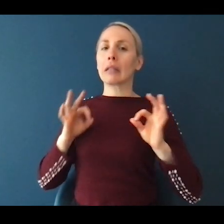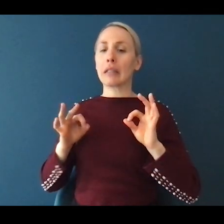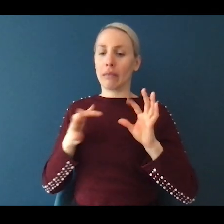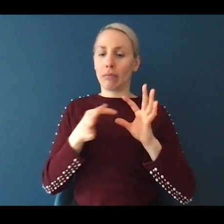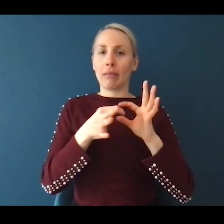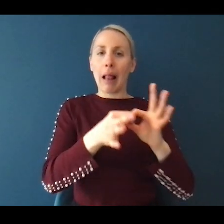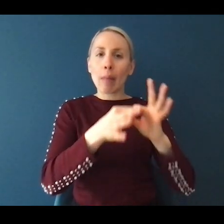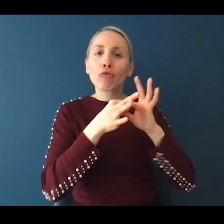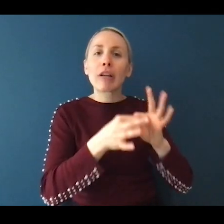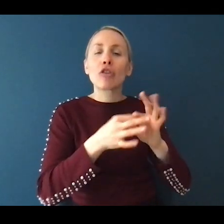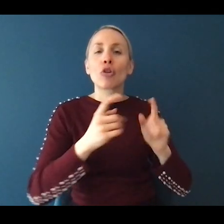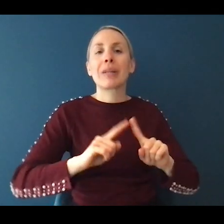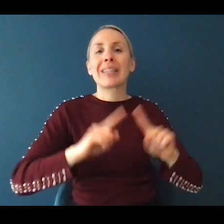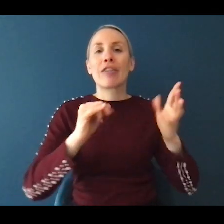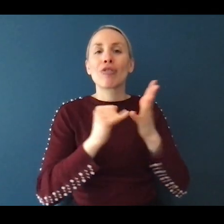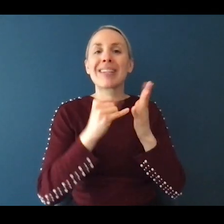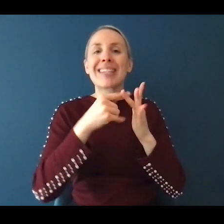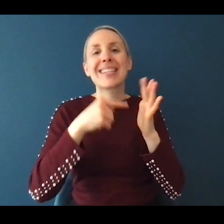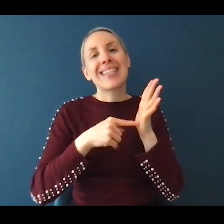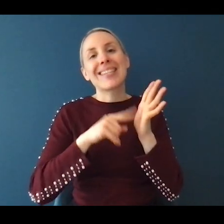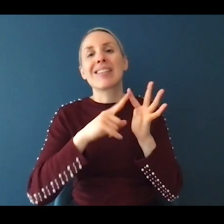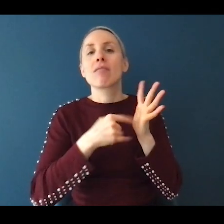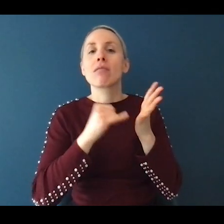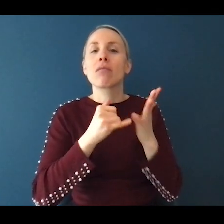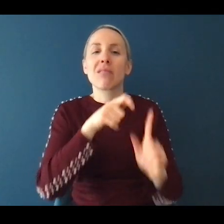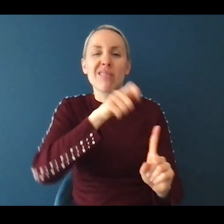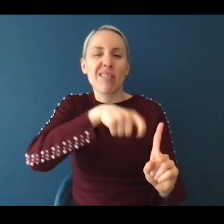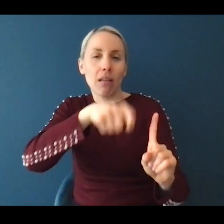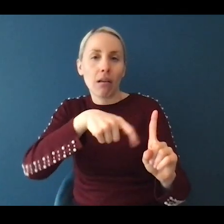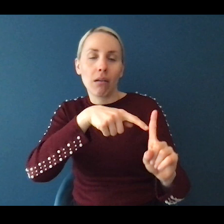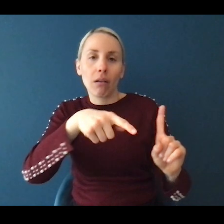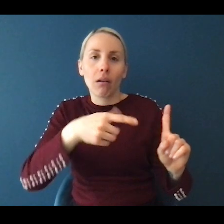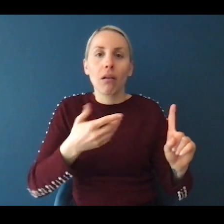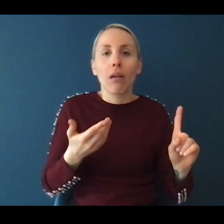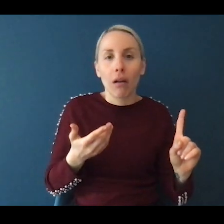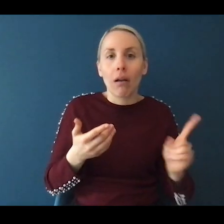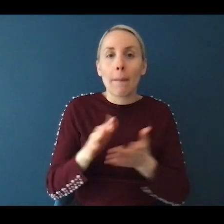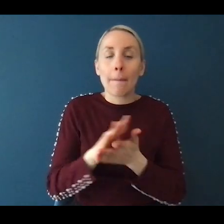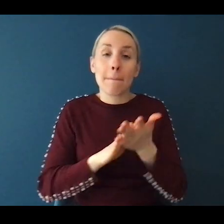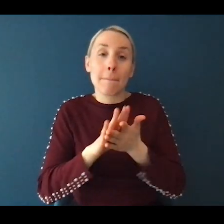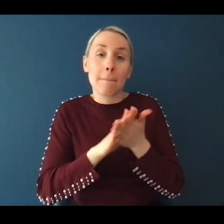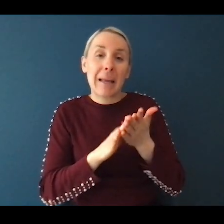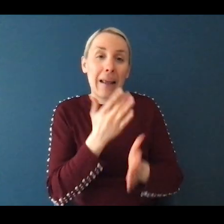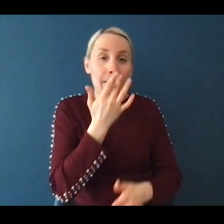with the sitters and start playing with ideas of fiction and non-fiction but it was something